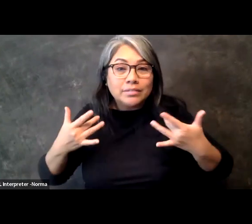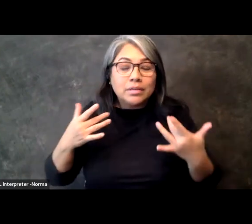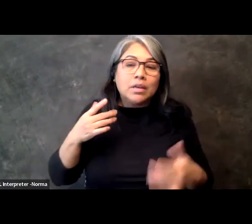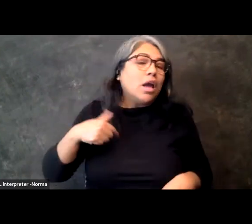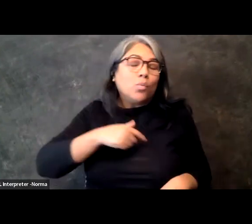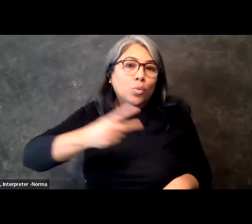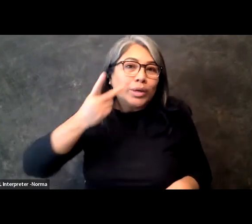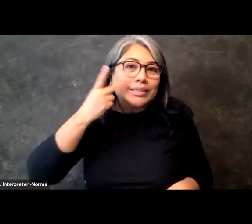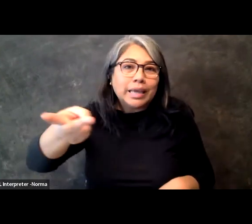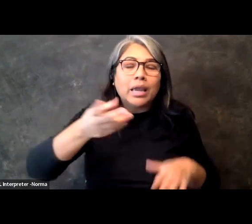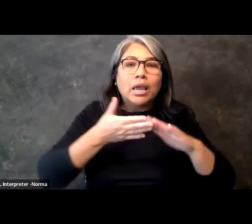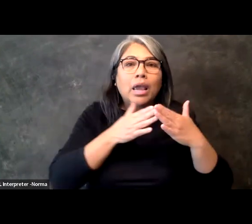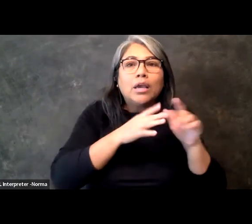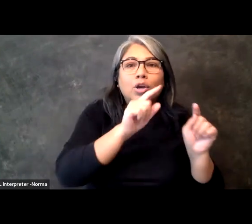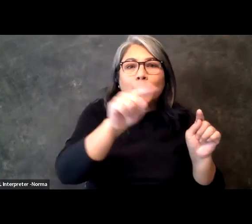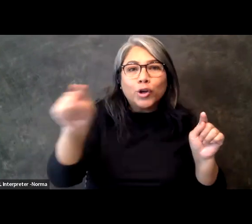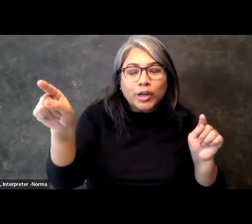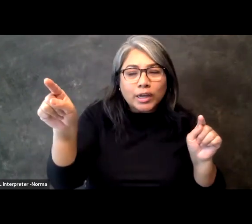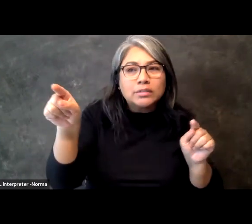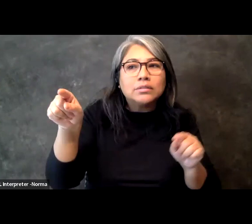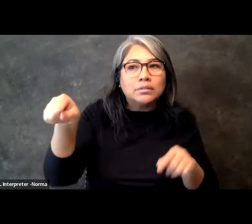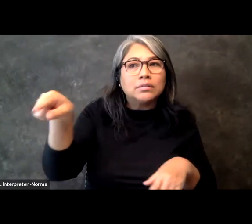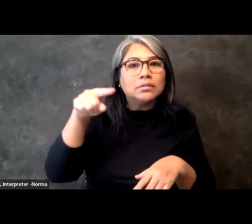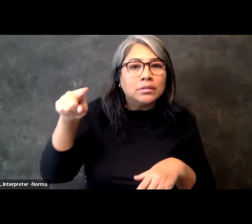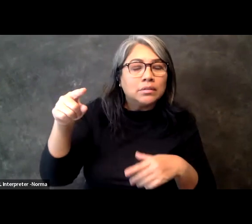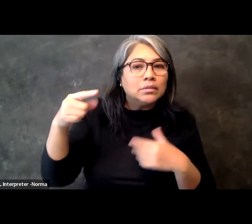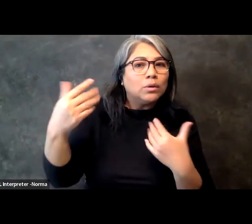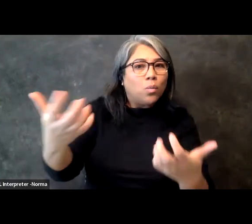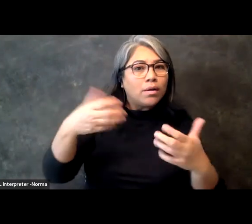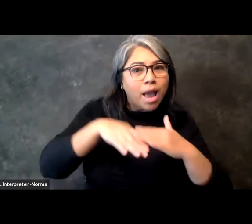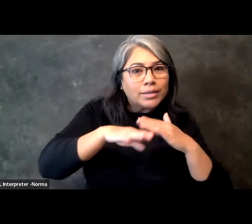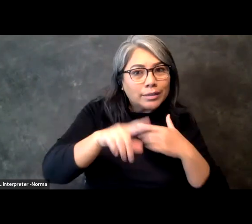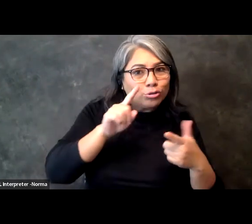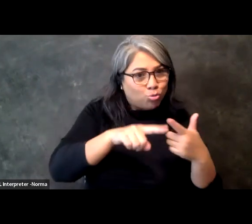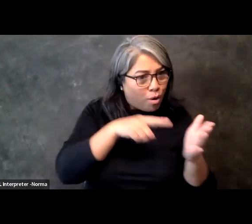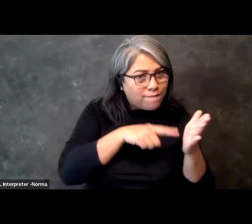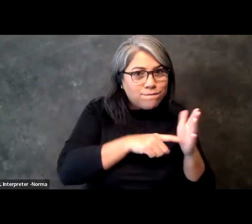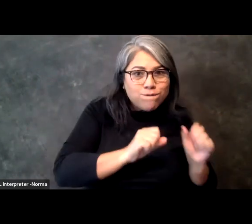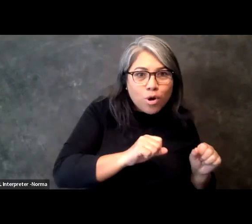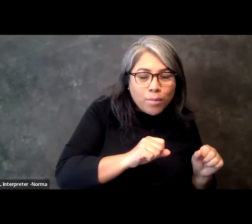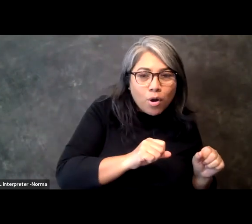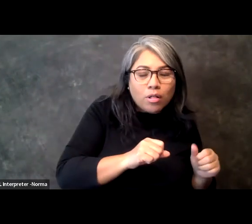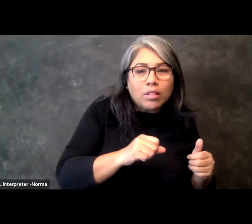in in communities that are that are looking for access to affordable high speed. Broadband really